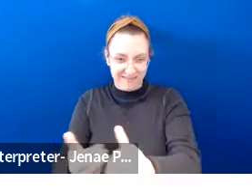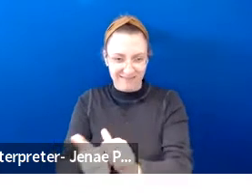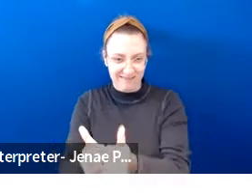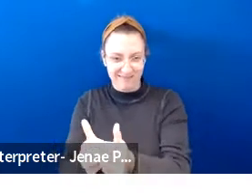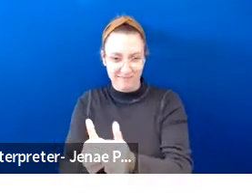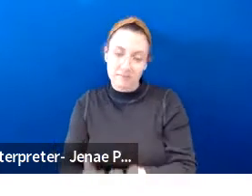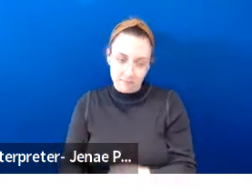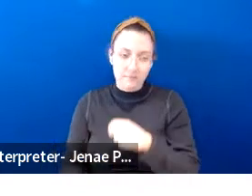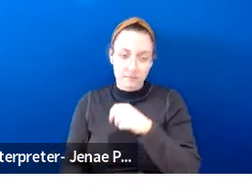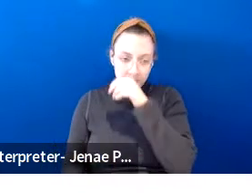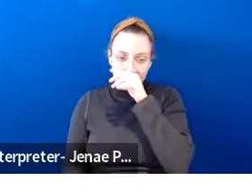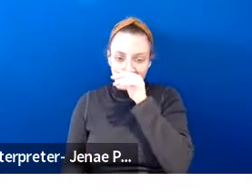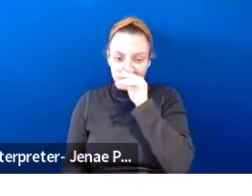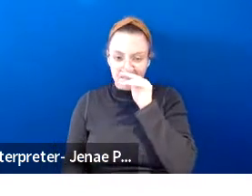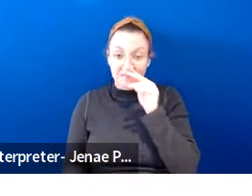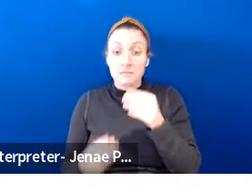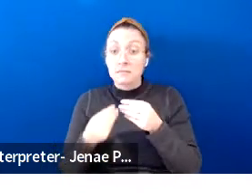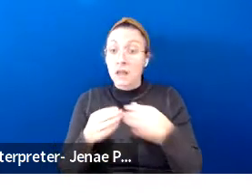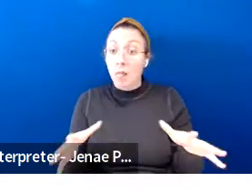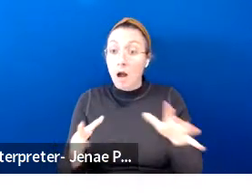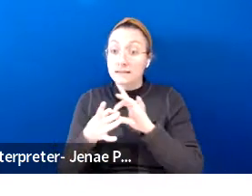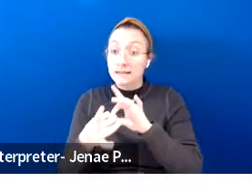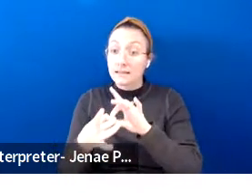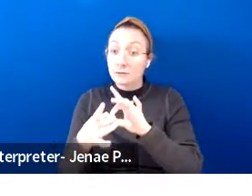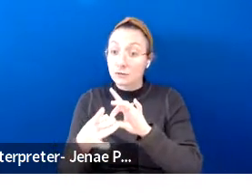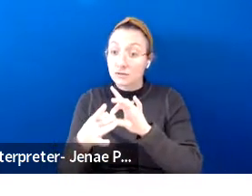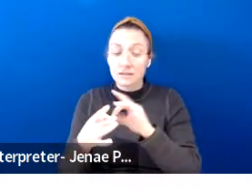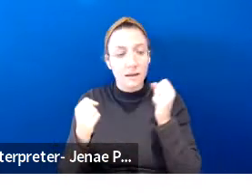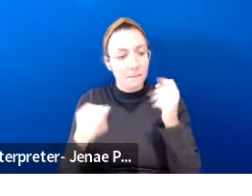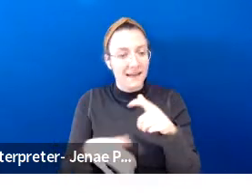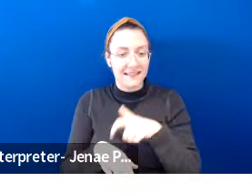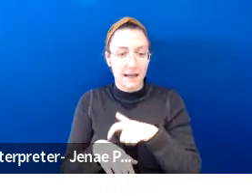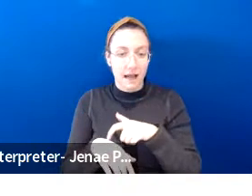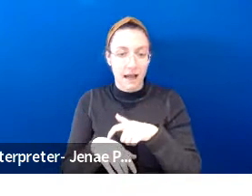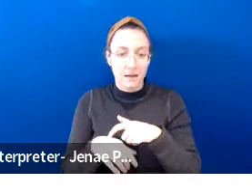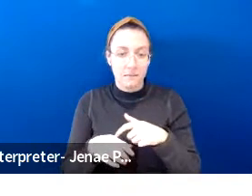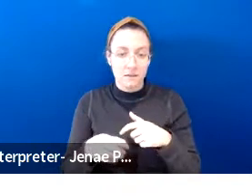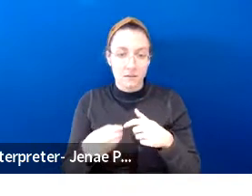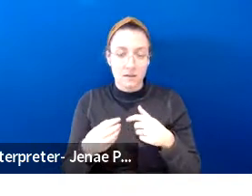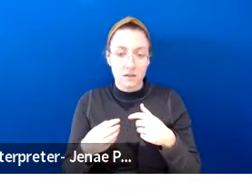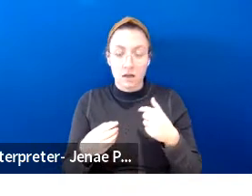A loss of connection. So a lot of times loss the loss that we might experience.